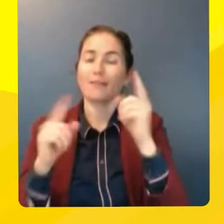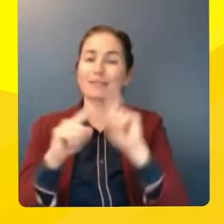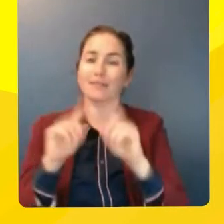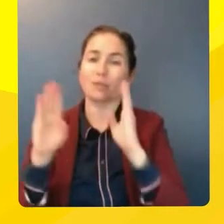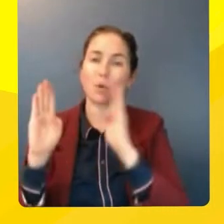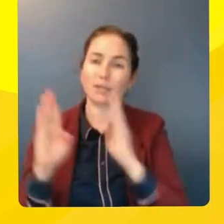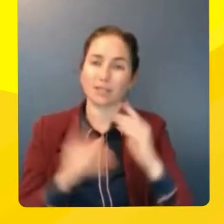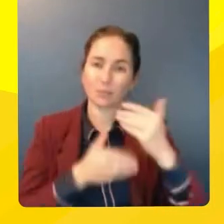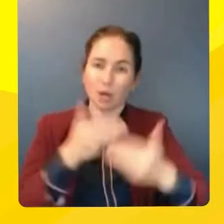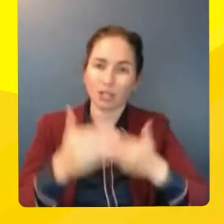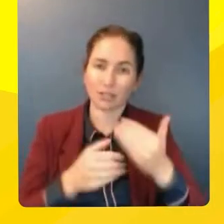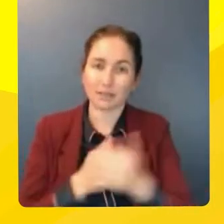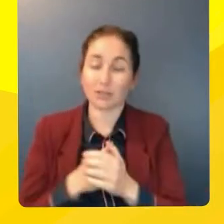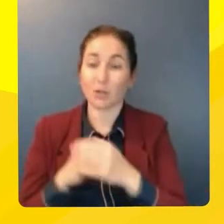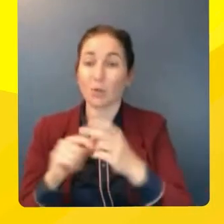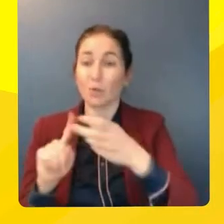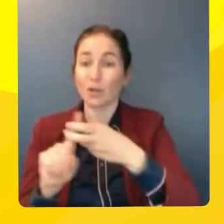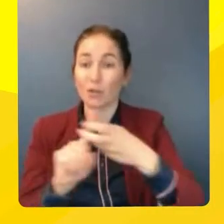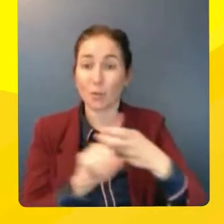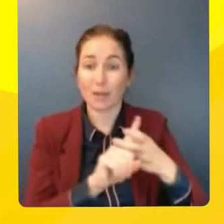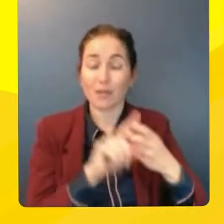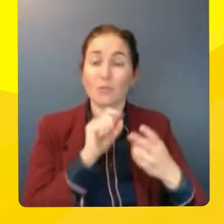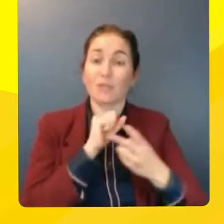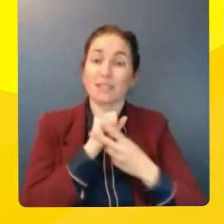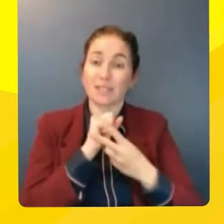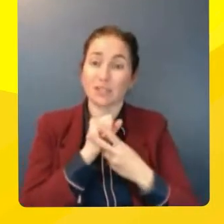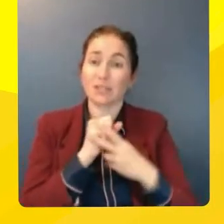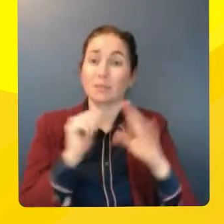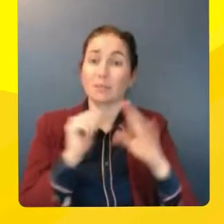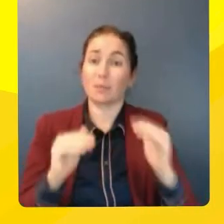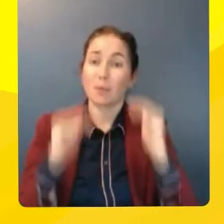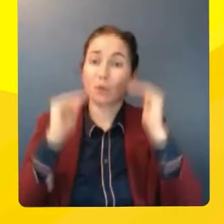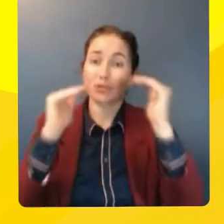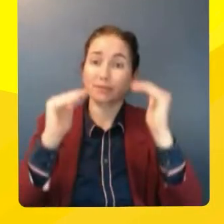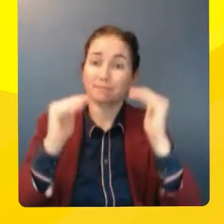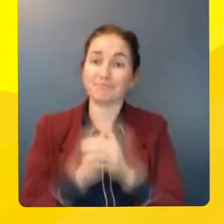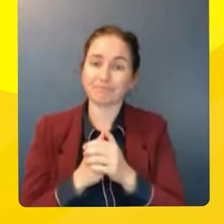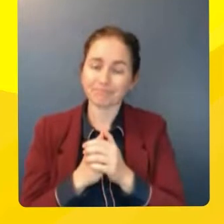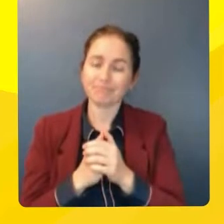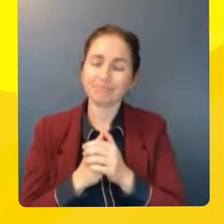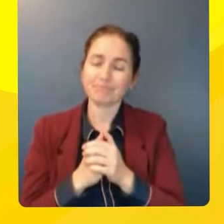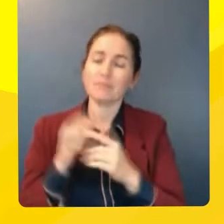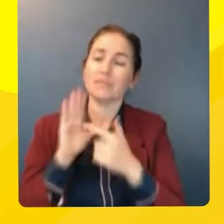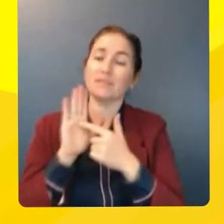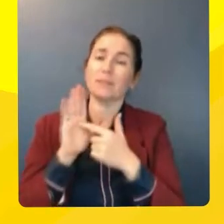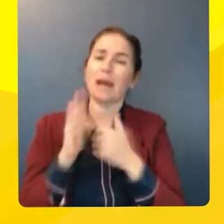recruitment, retention, promotion. For example, how many applications are you